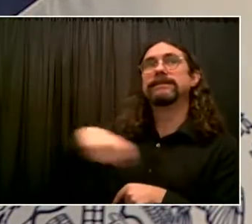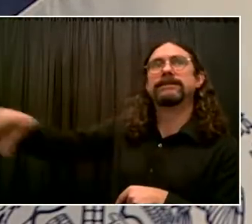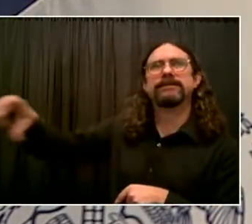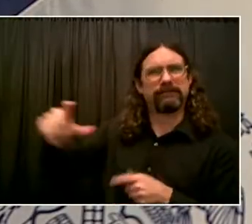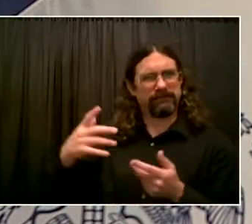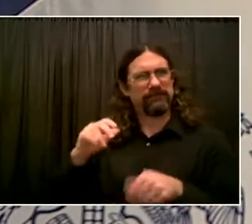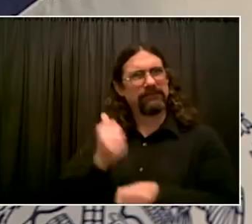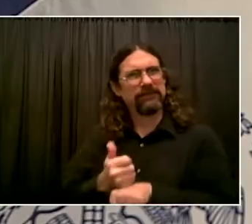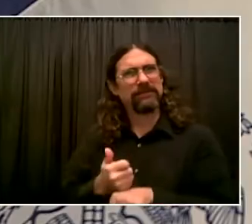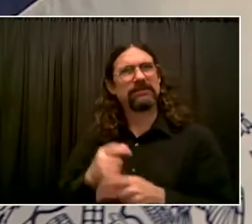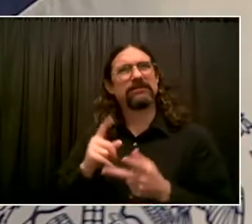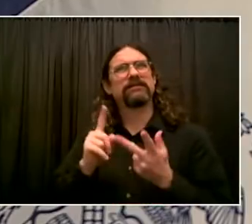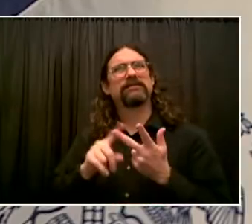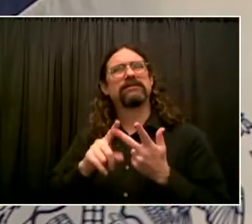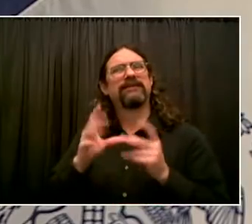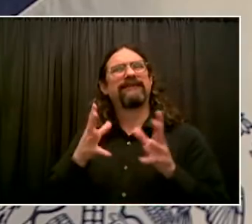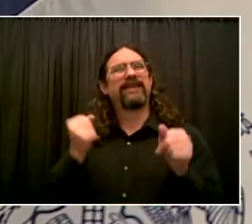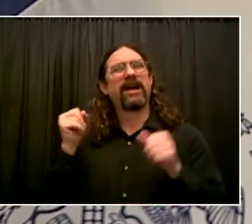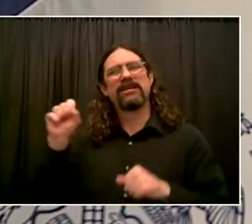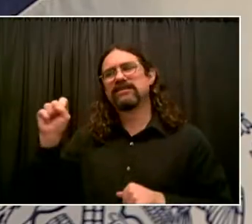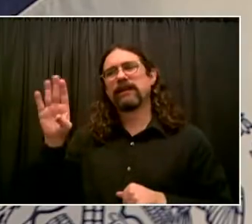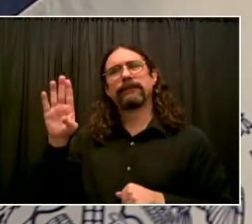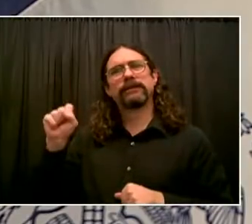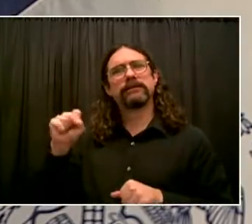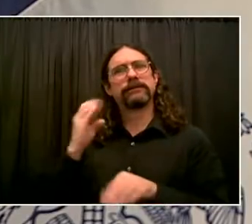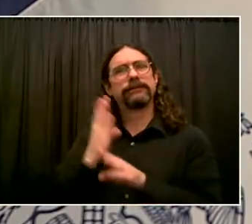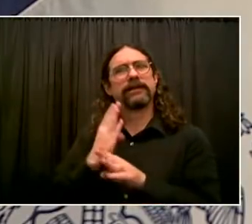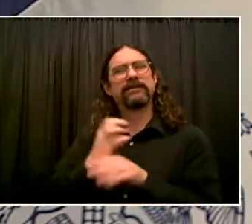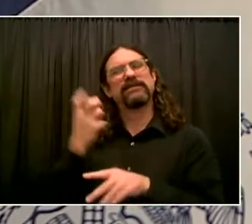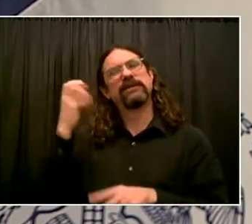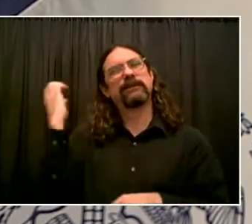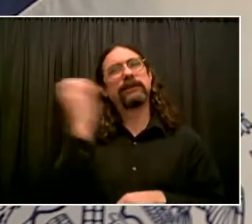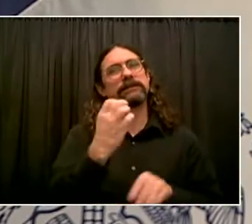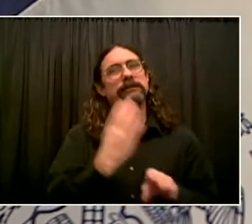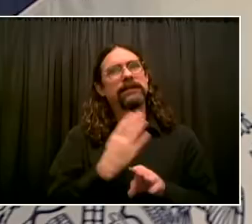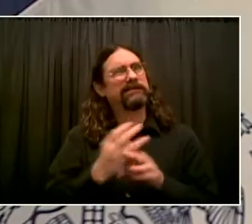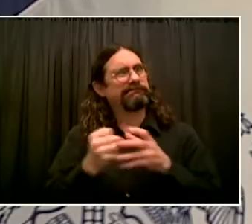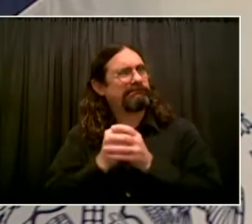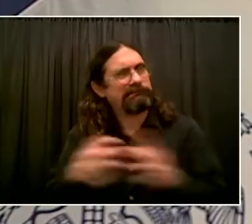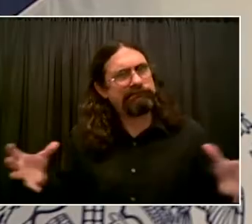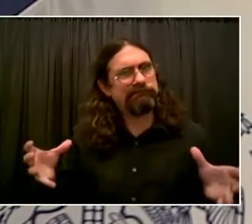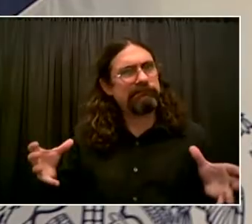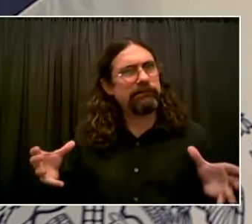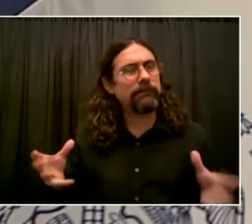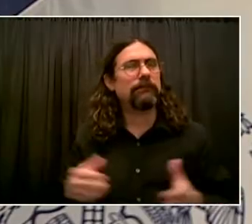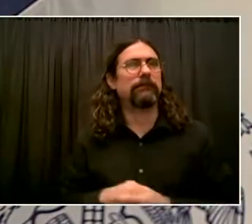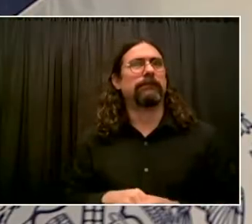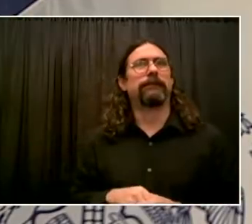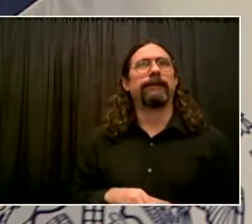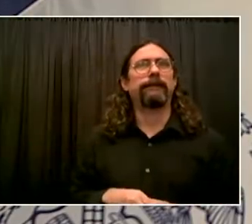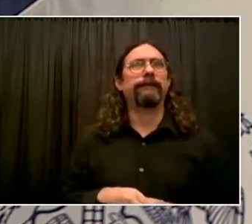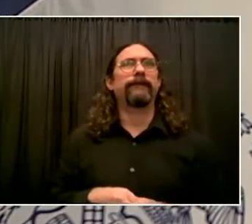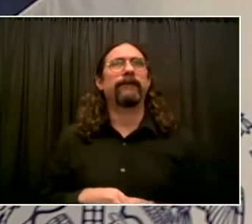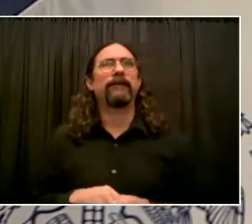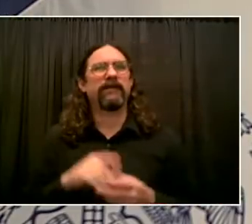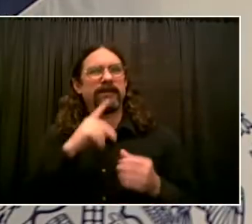PART OF OUR FUTUE.R SELECT BUS SERVICE AND CITI BIKES, UHGE EXPANSION. ALL OF THESE MATTER. THERE ARE GOING